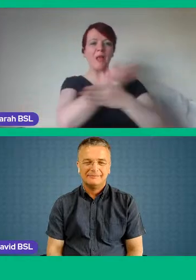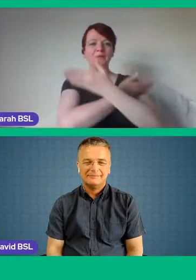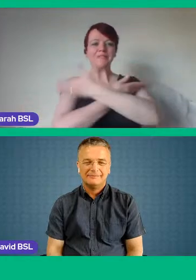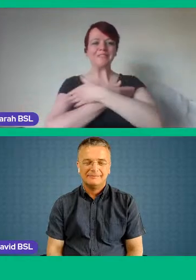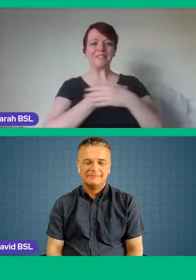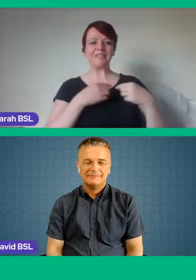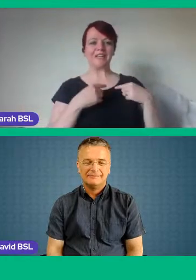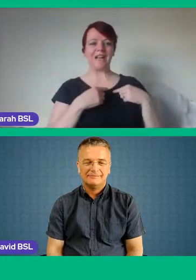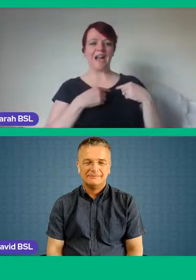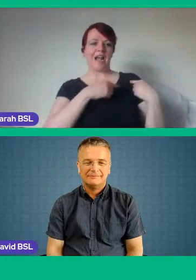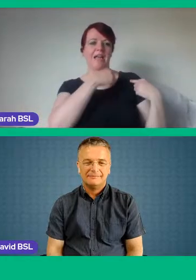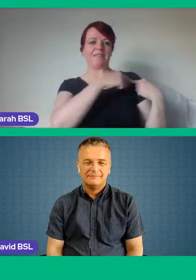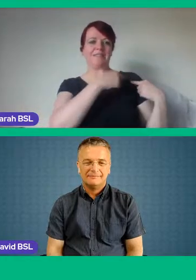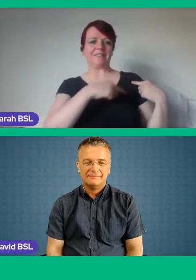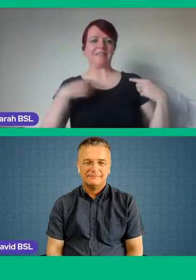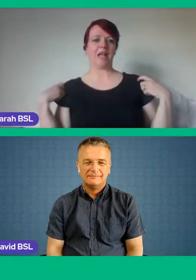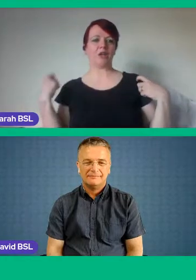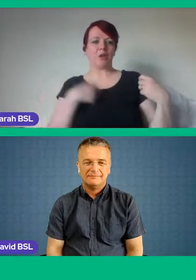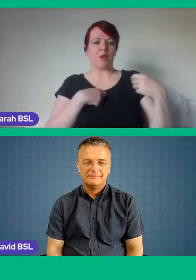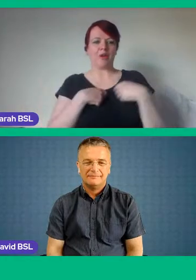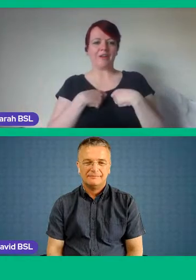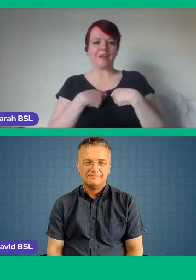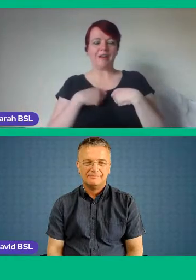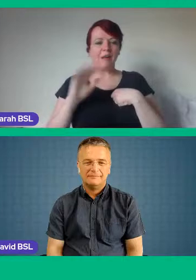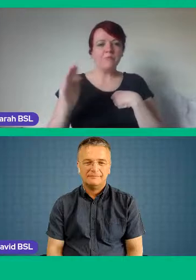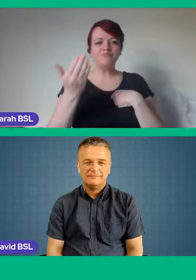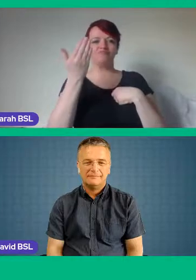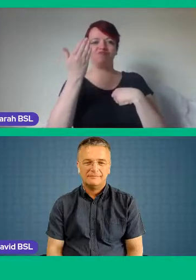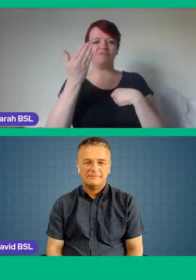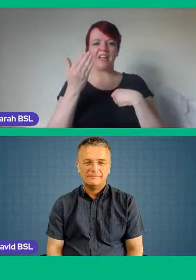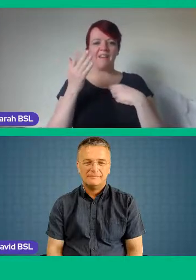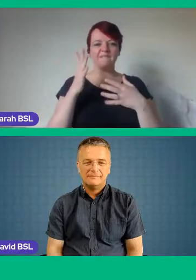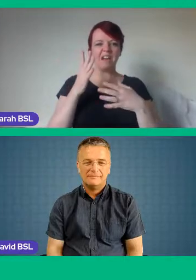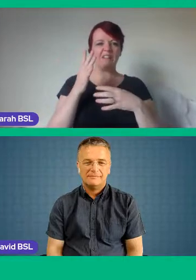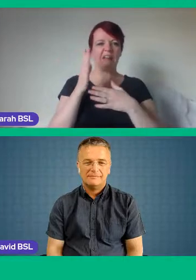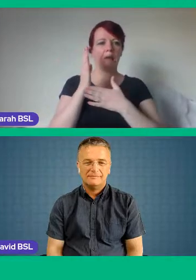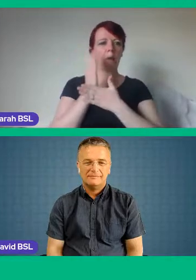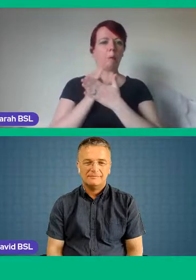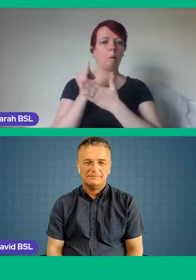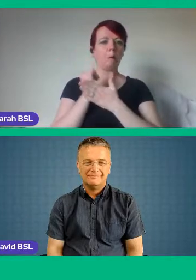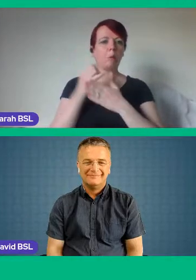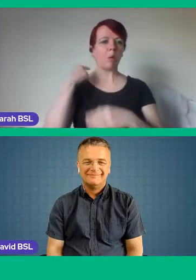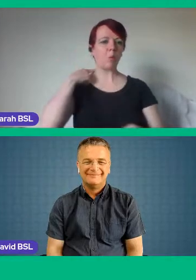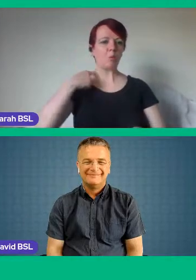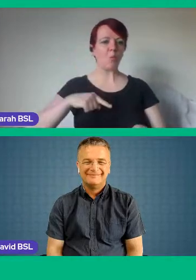explosion and I am wearing a yellow T-shirt and a zigzag rainbow cardigan, I am in front